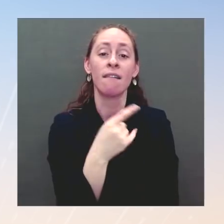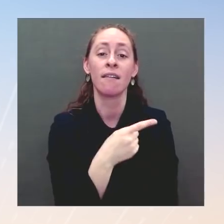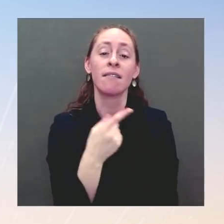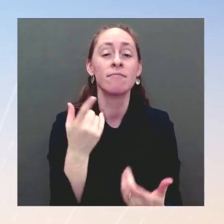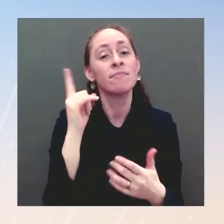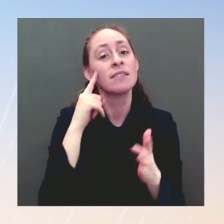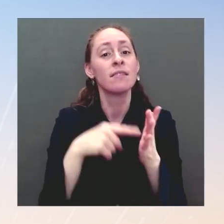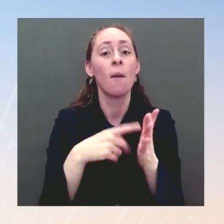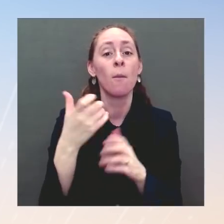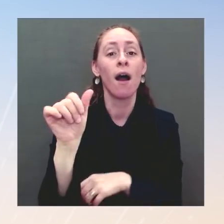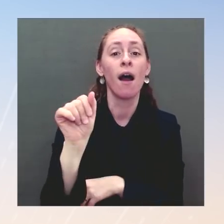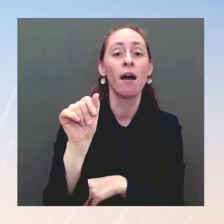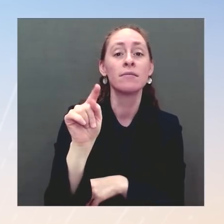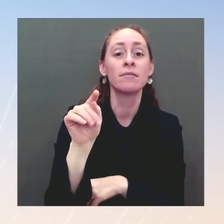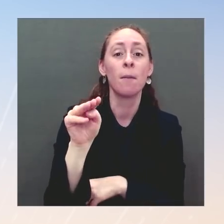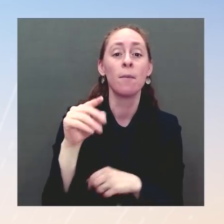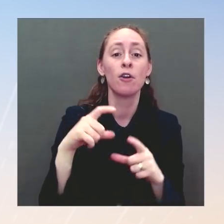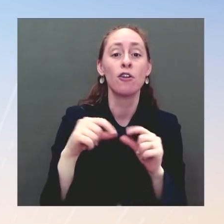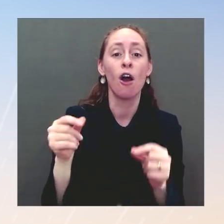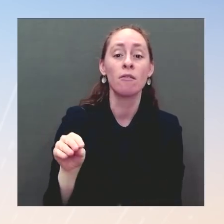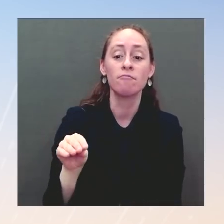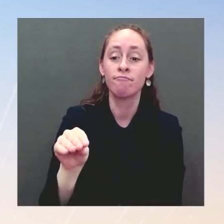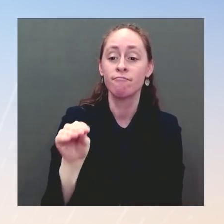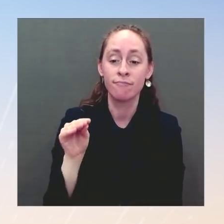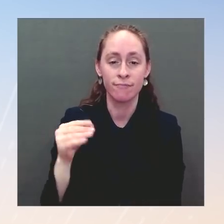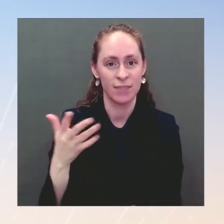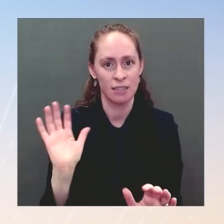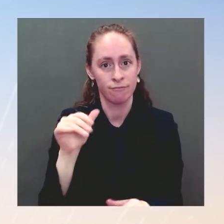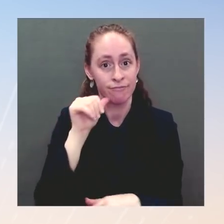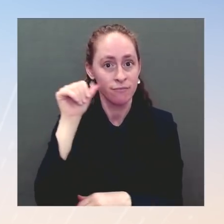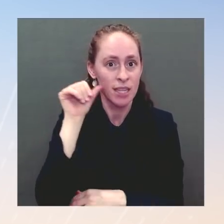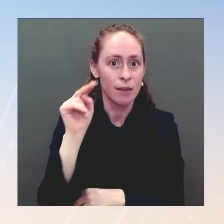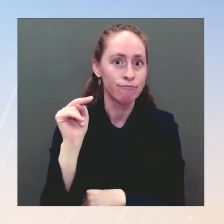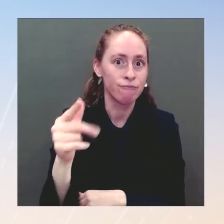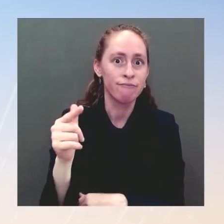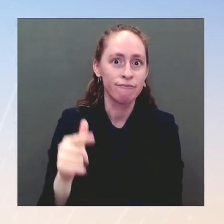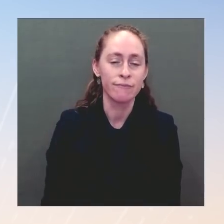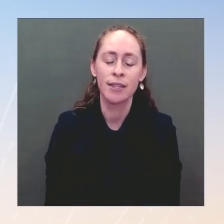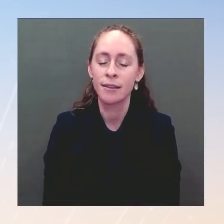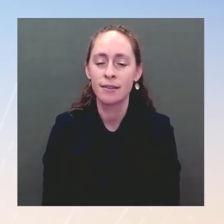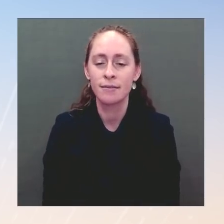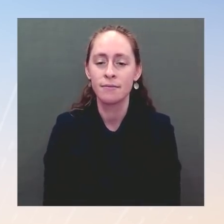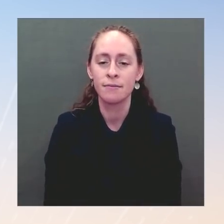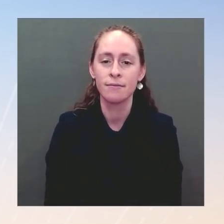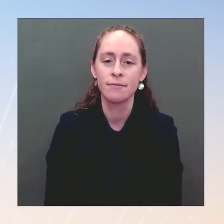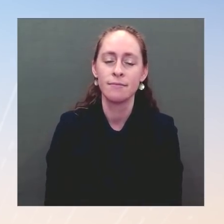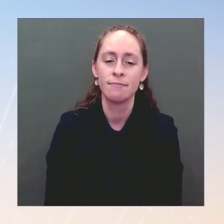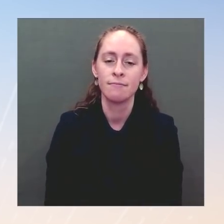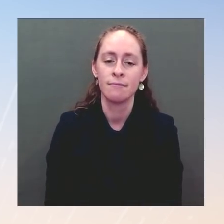The Press: There was a cyberattack on Ukrainian government websites today. Ms. Psaki: Yeah. The Press: I know the NSC has already said